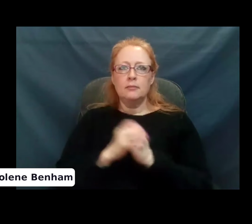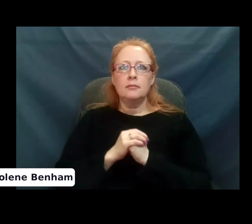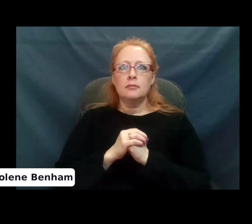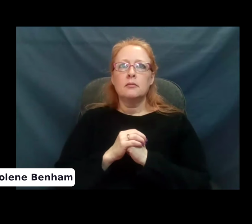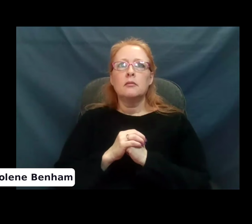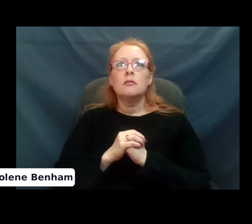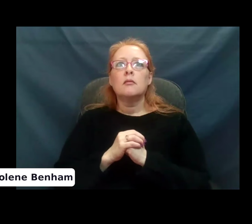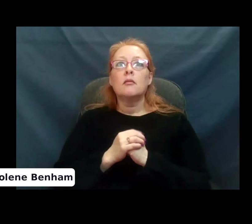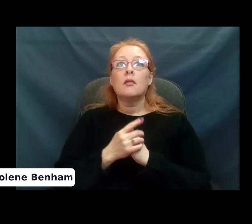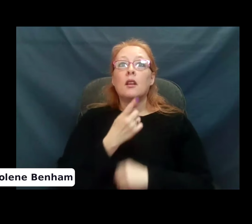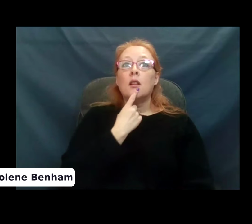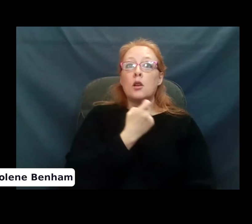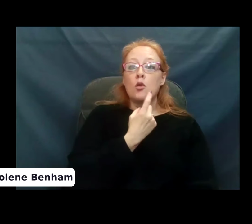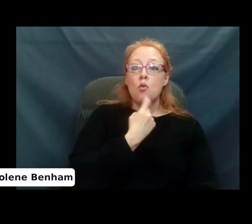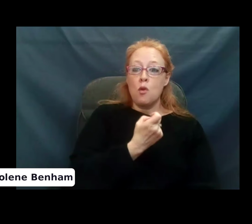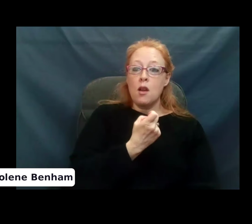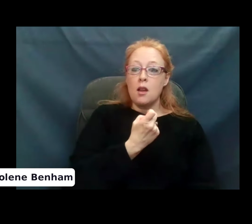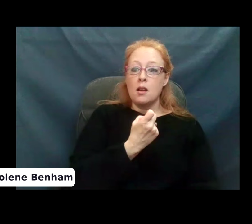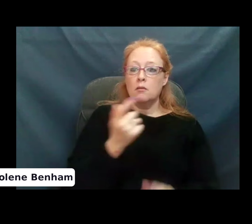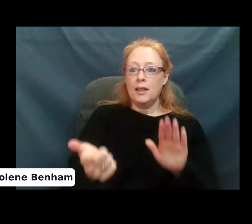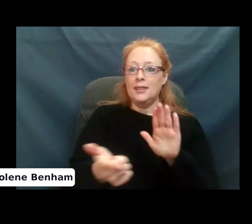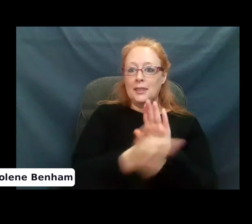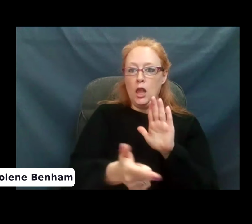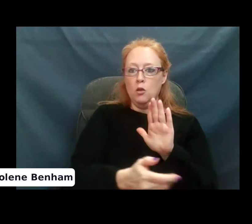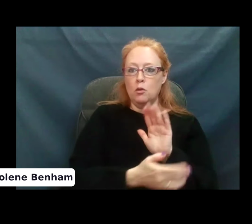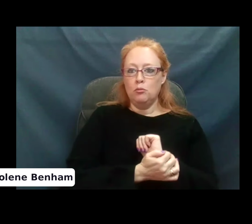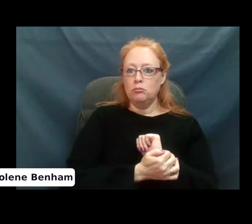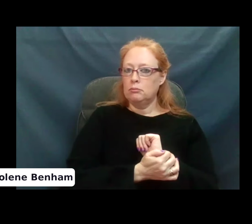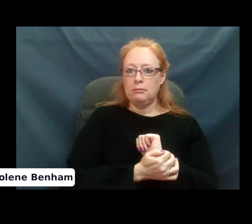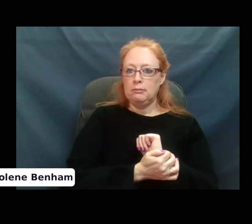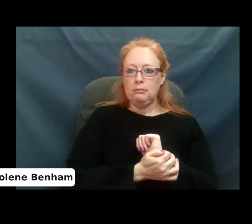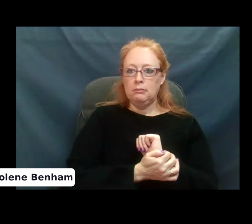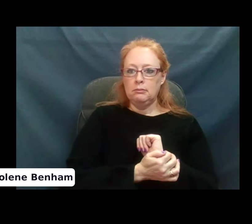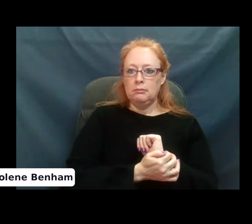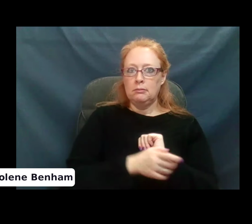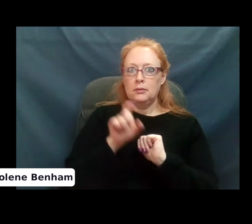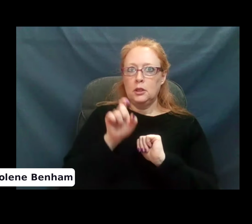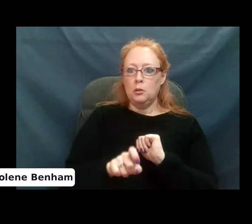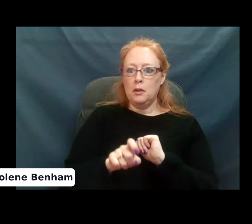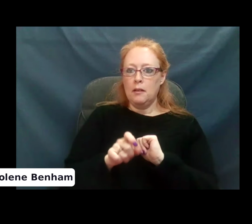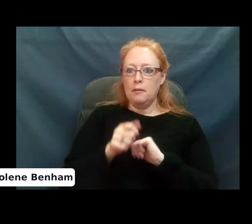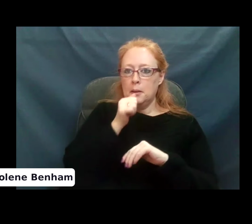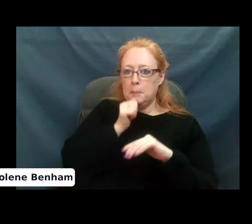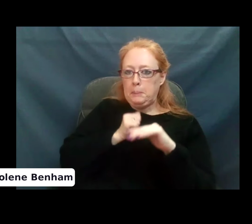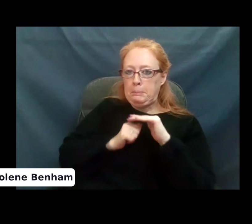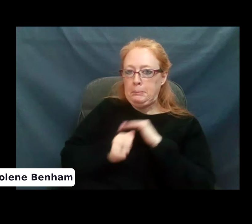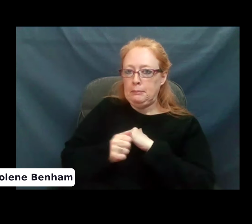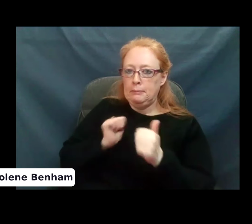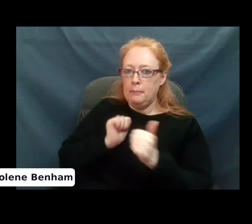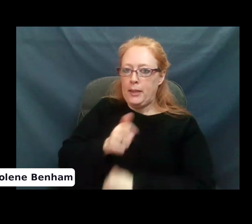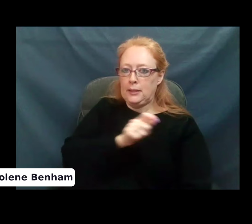And then, you know, the rooster, fairly large icon.